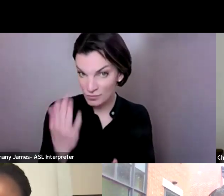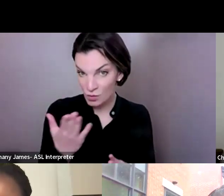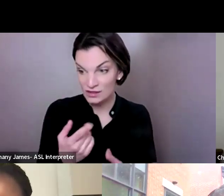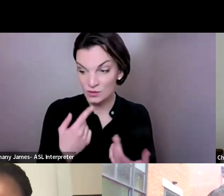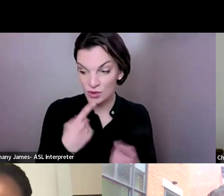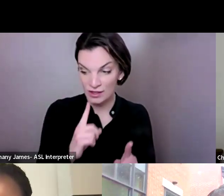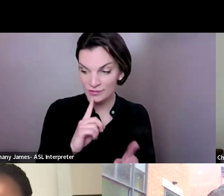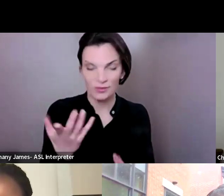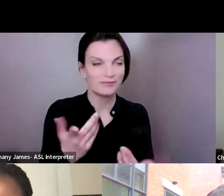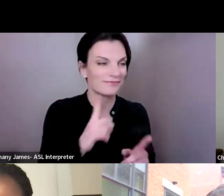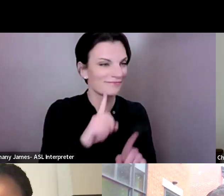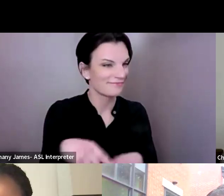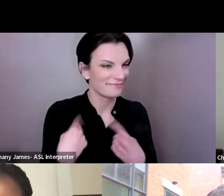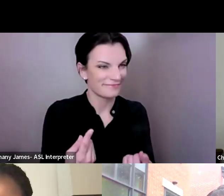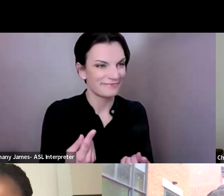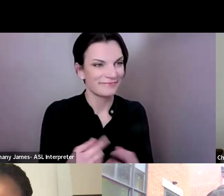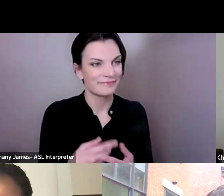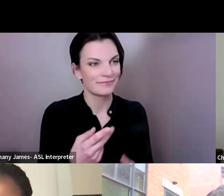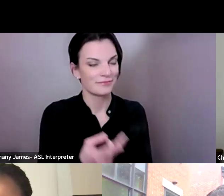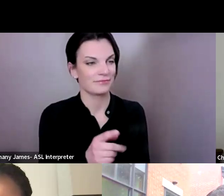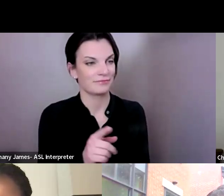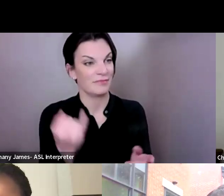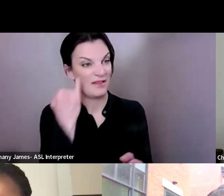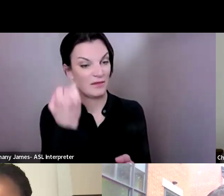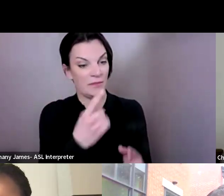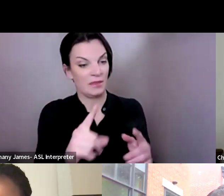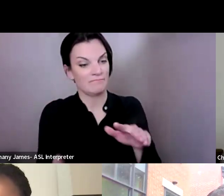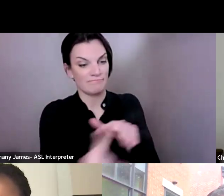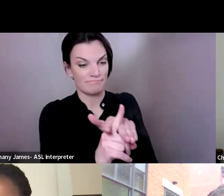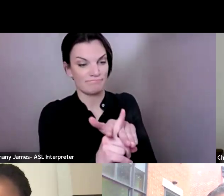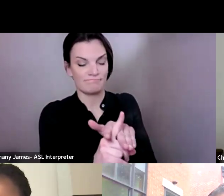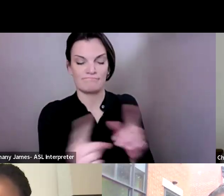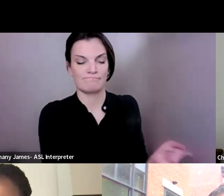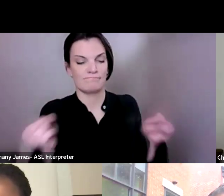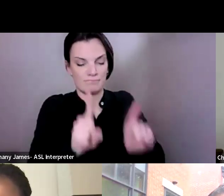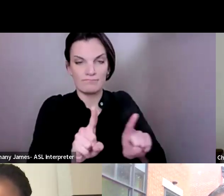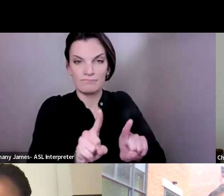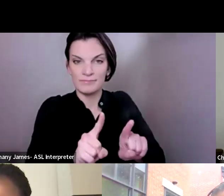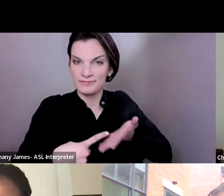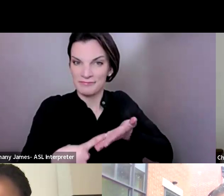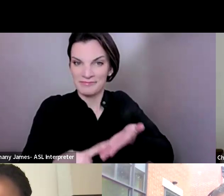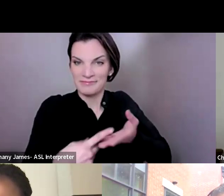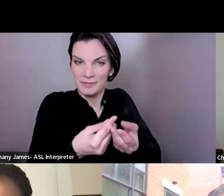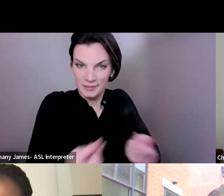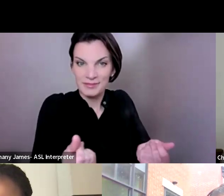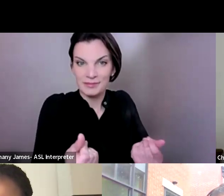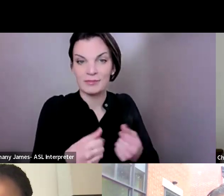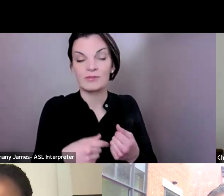working: is two people working together on an issue. I think the more the more that we can make it --